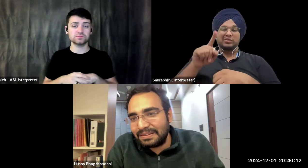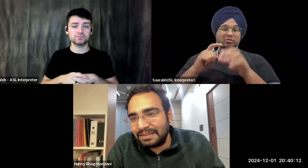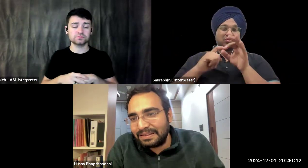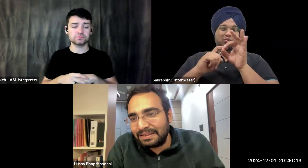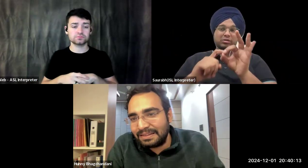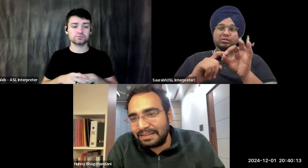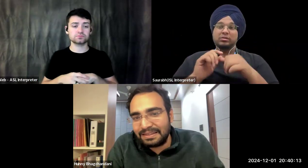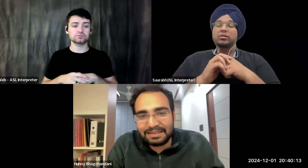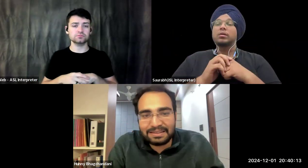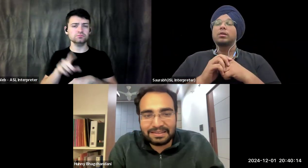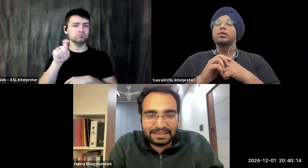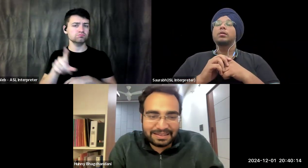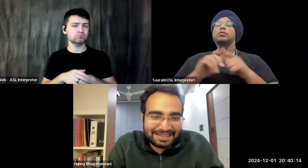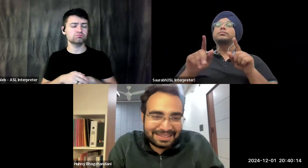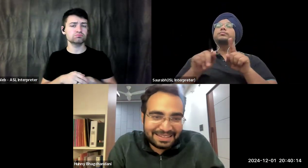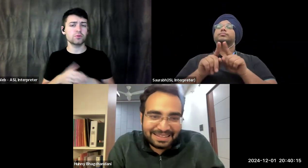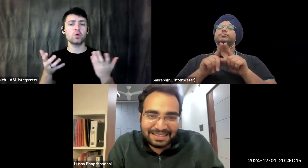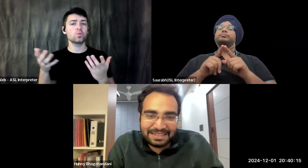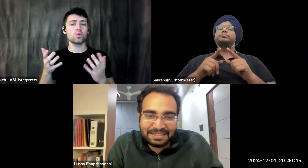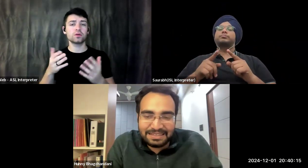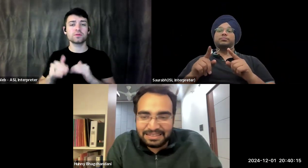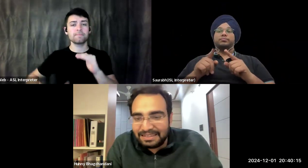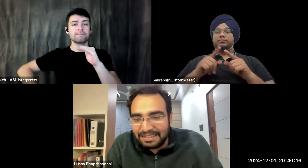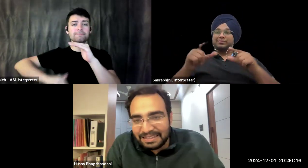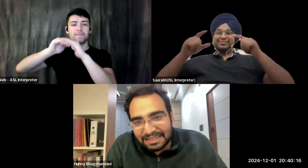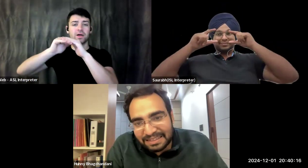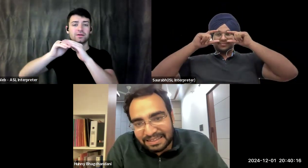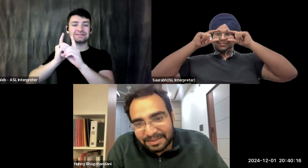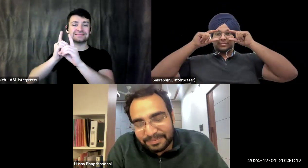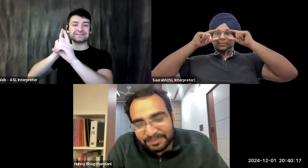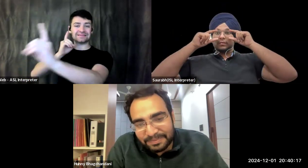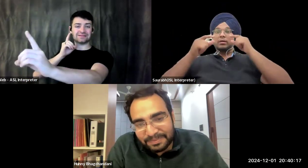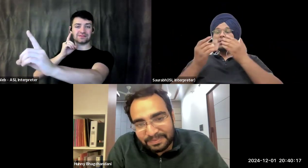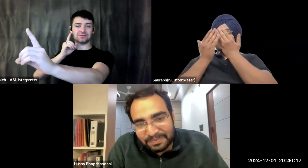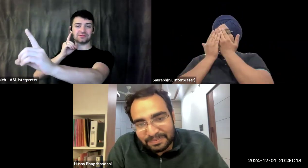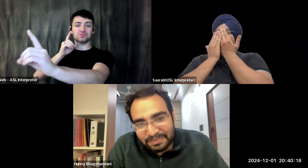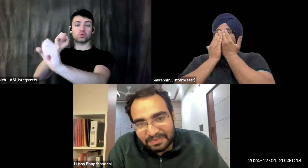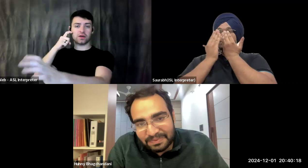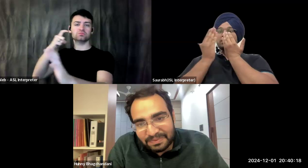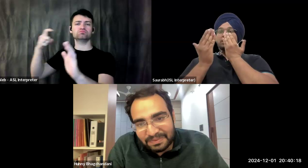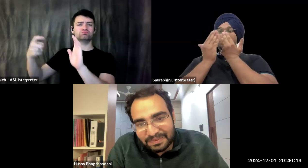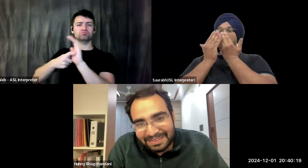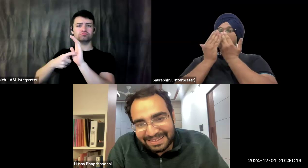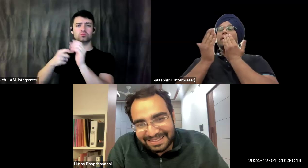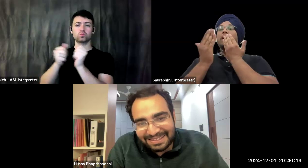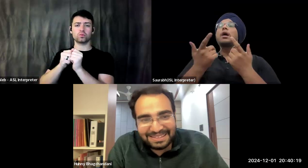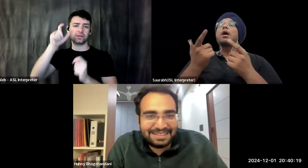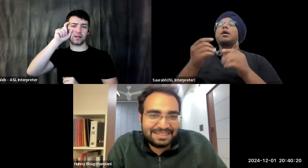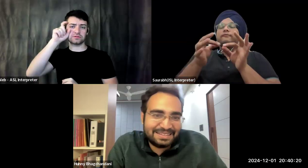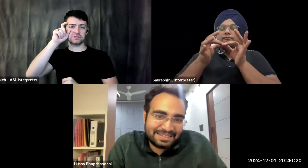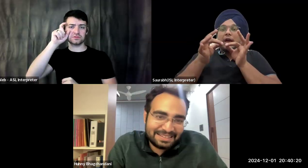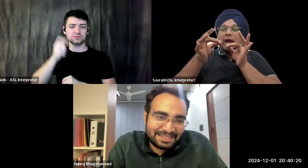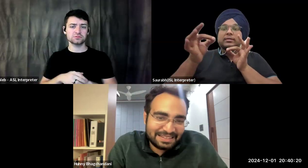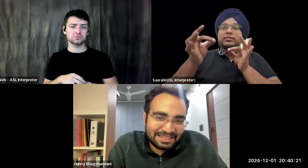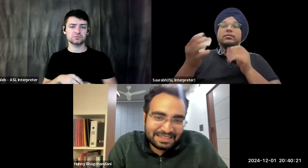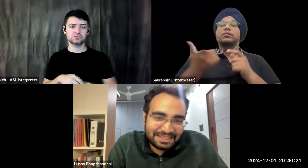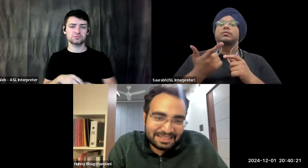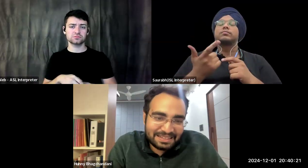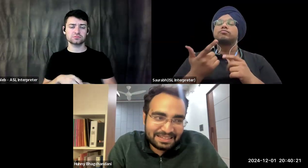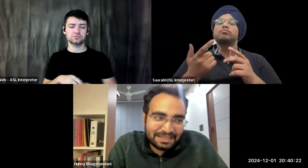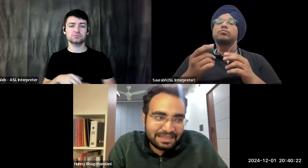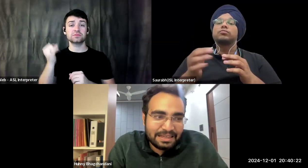What is the maximum distance it can, you know, what is the limit of distance where till what it can identify the object in offline mode?